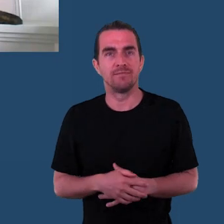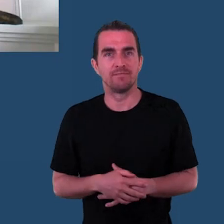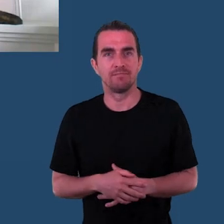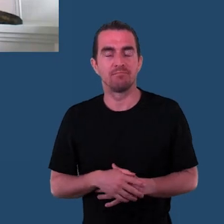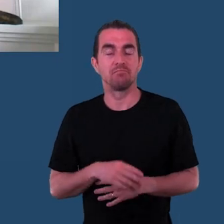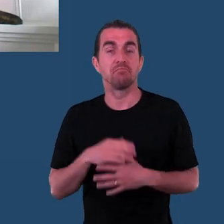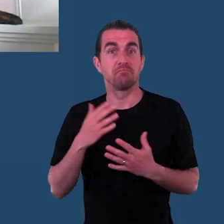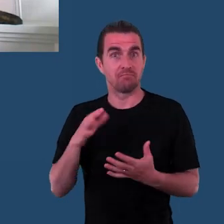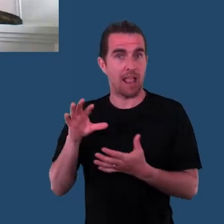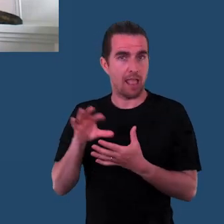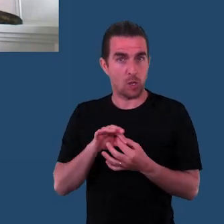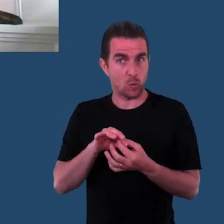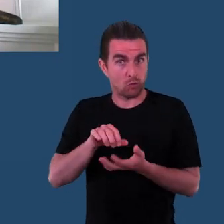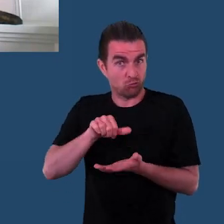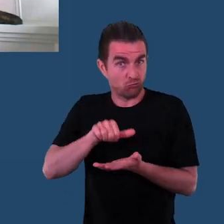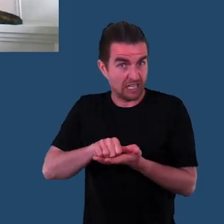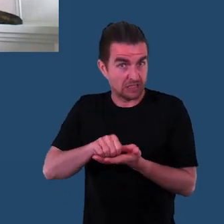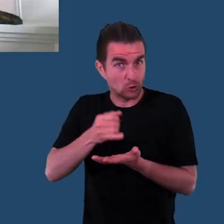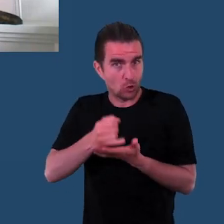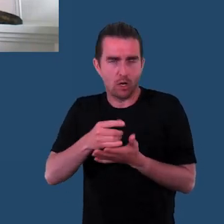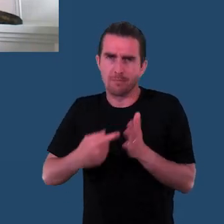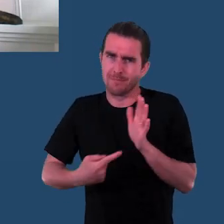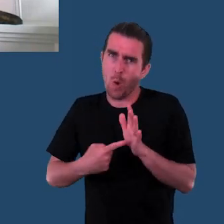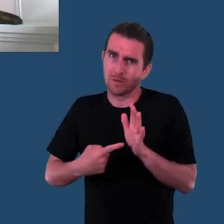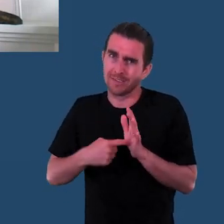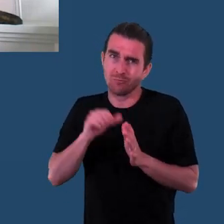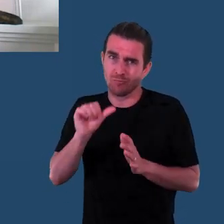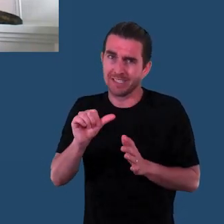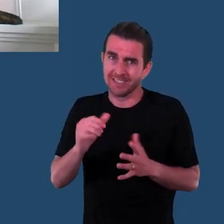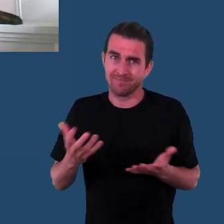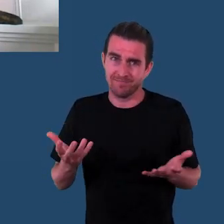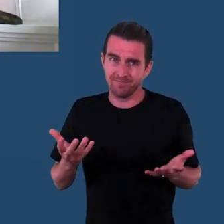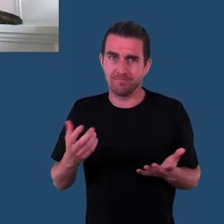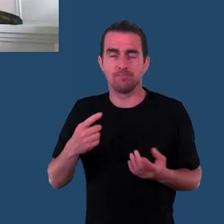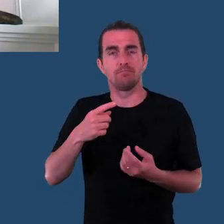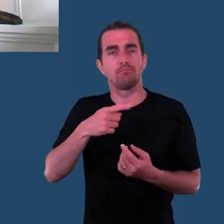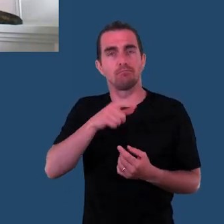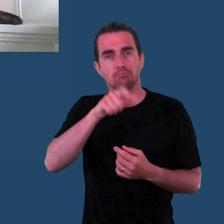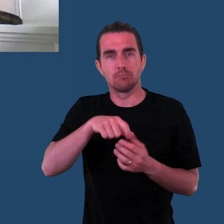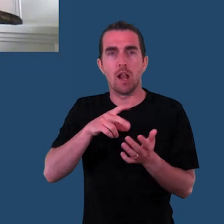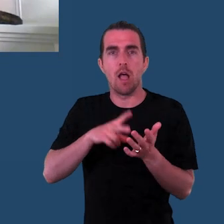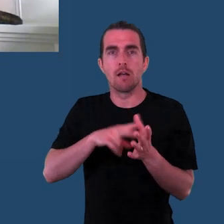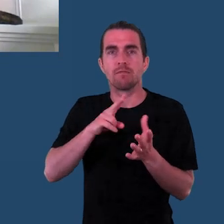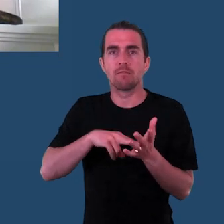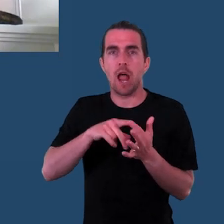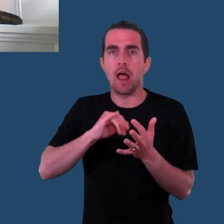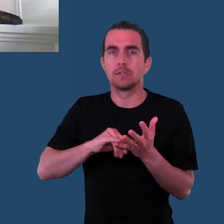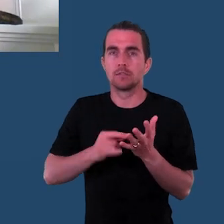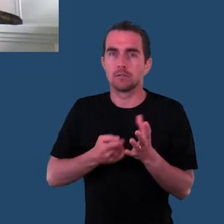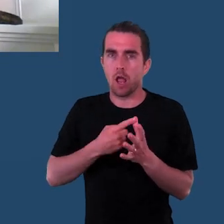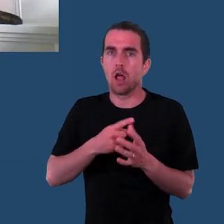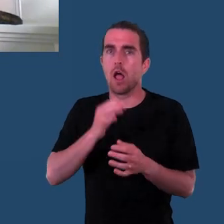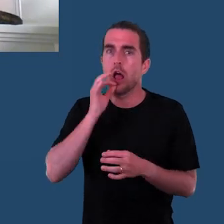And that ethical point is really, really, really important, isn't it? One of our viewers, Vanessa, has commented,